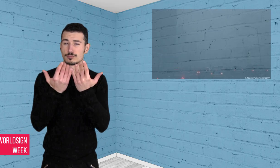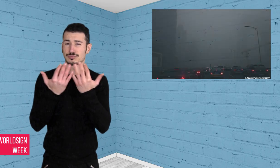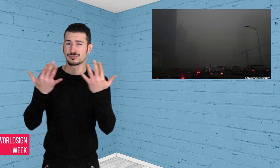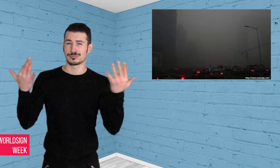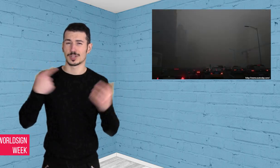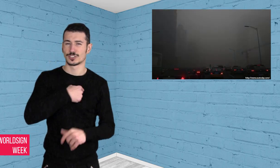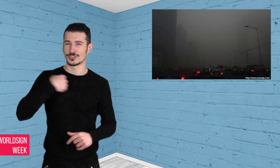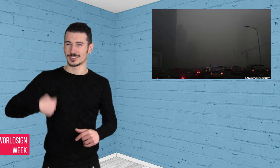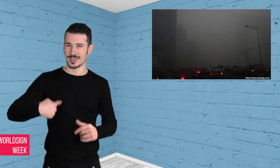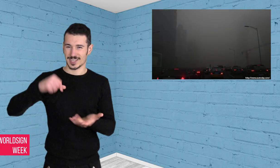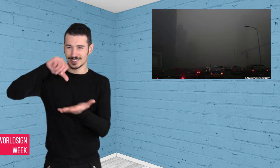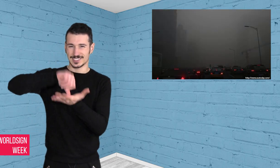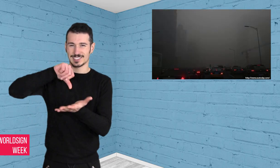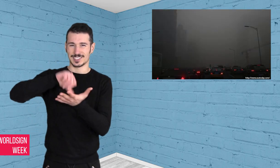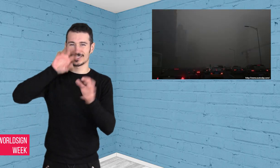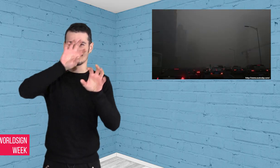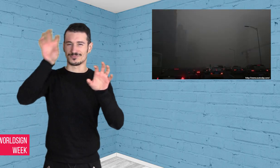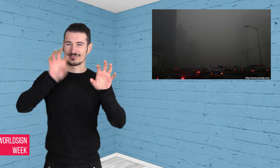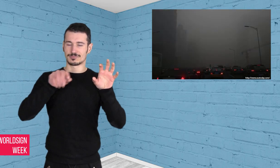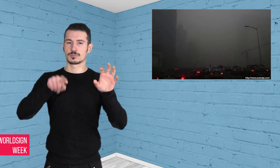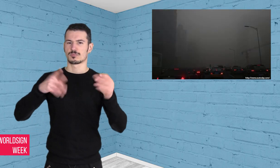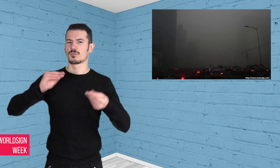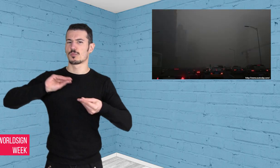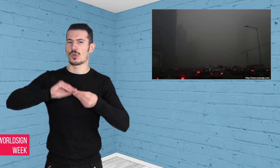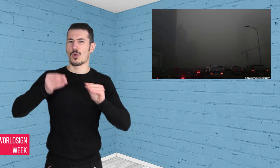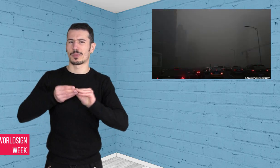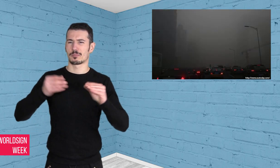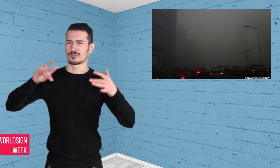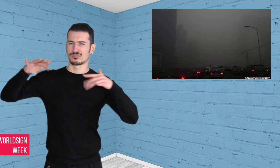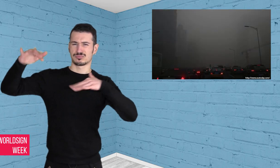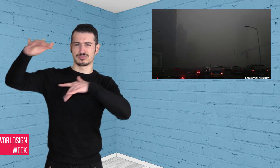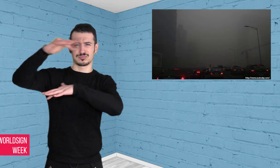Many Chinese cities face smog problems and